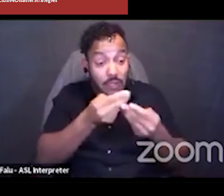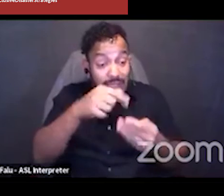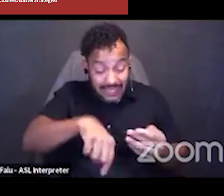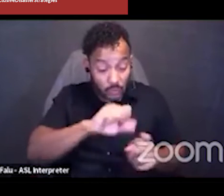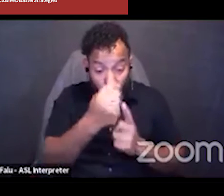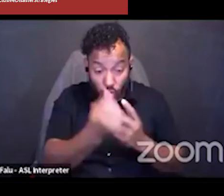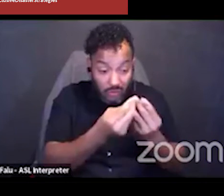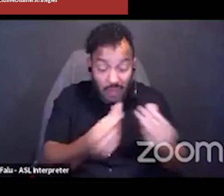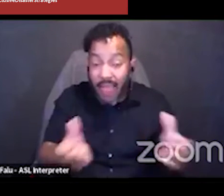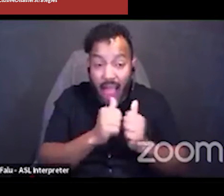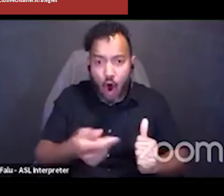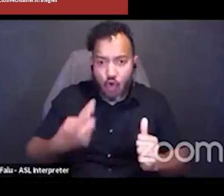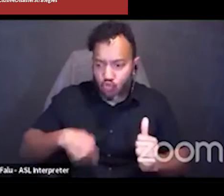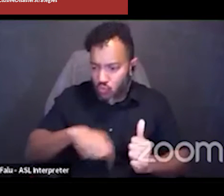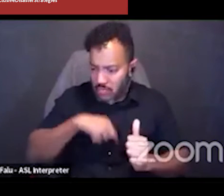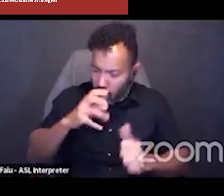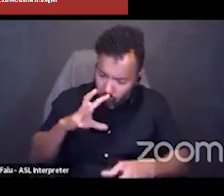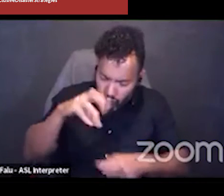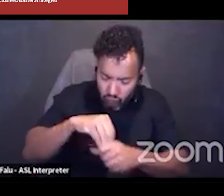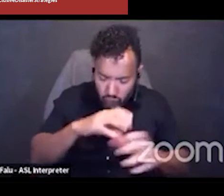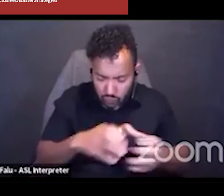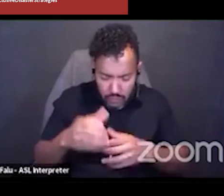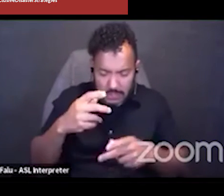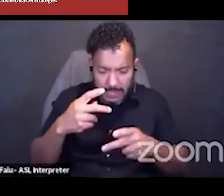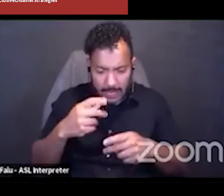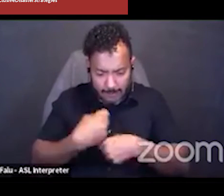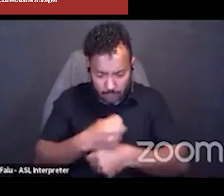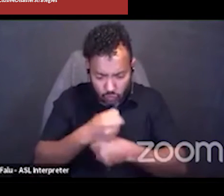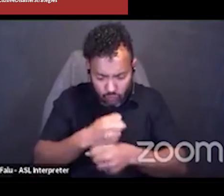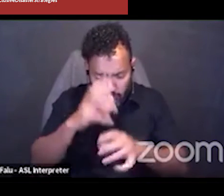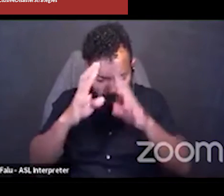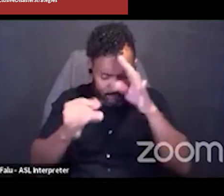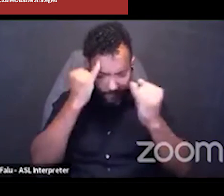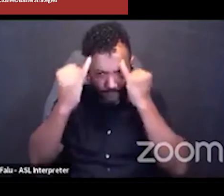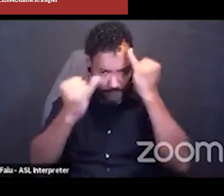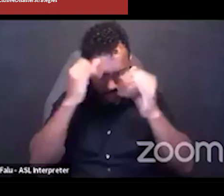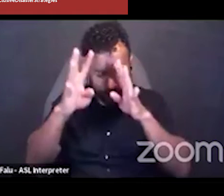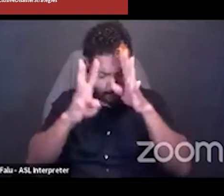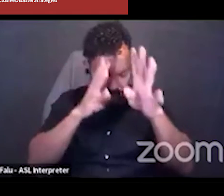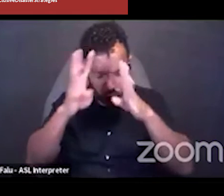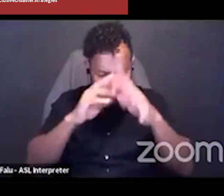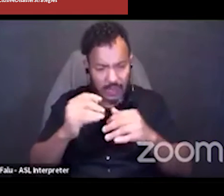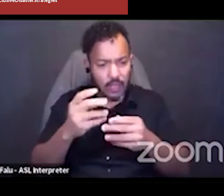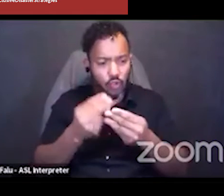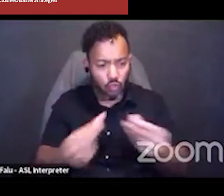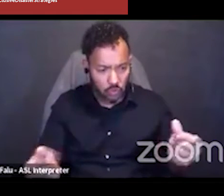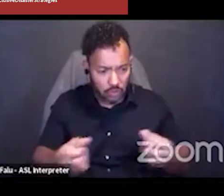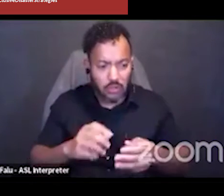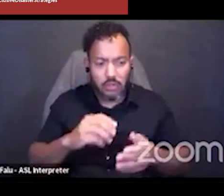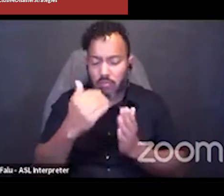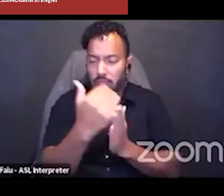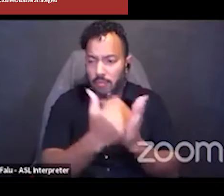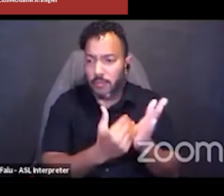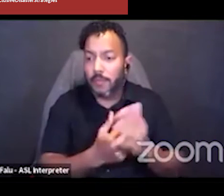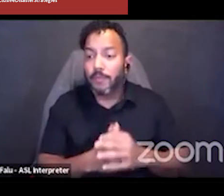Things like, get a little technical, the 1135 waiver, is that are activated when there's